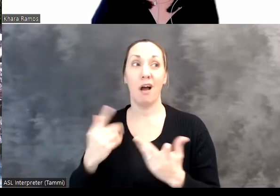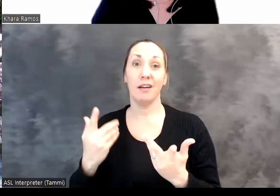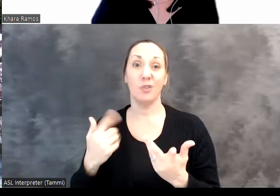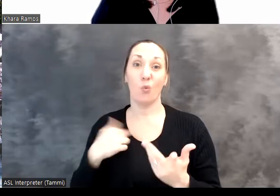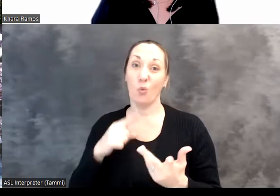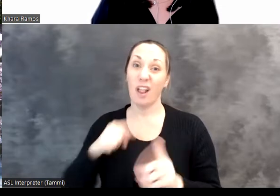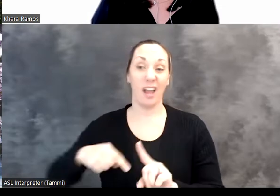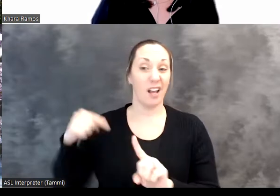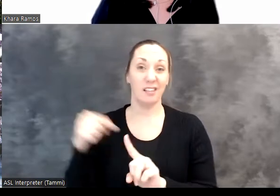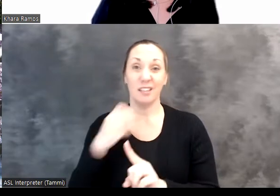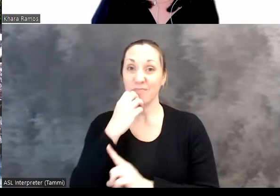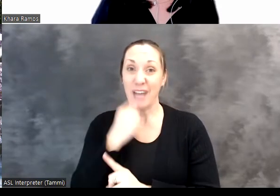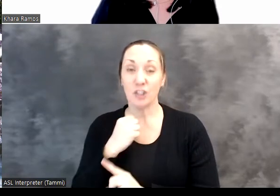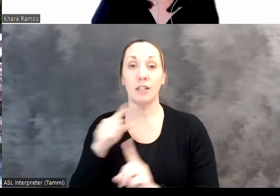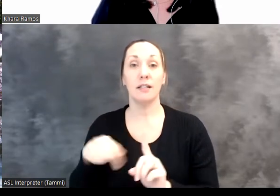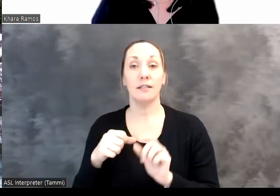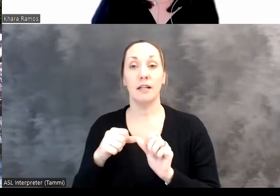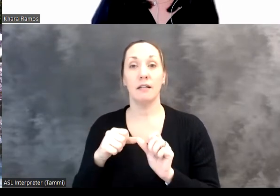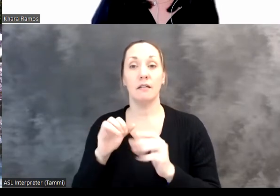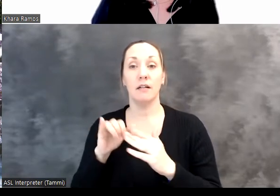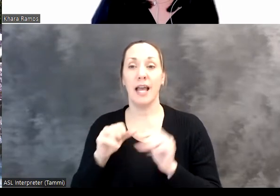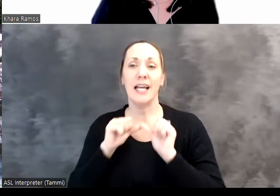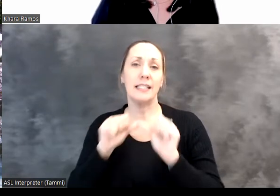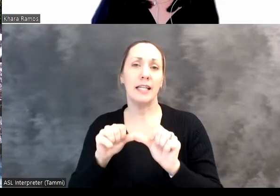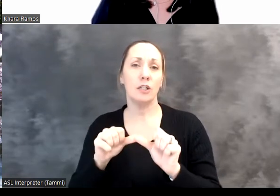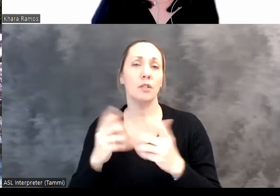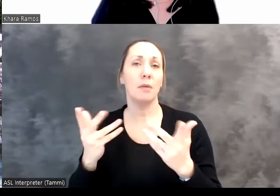I'm here in this Department ofPy yo ethics and humanities but my